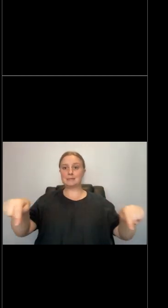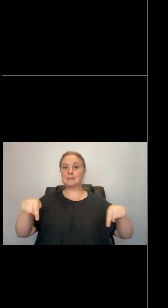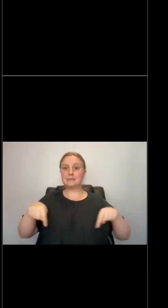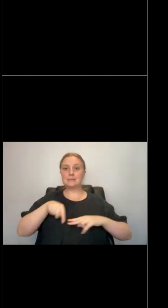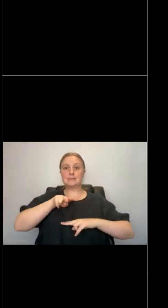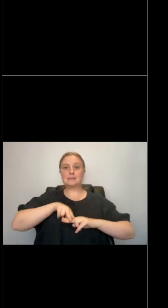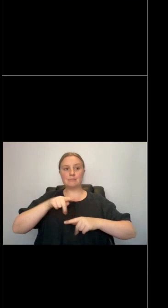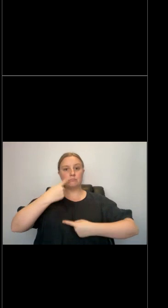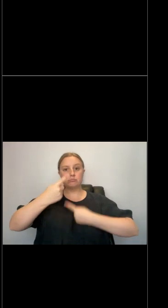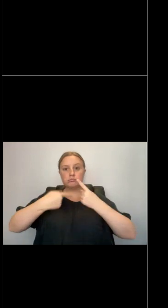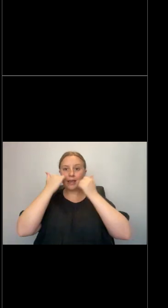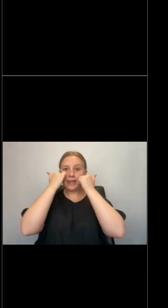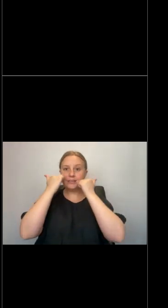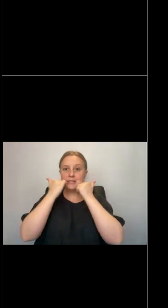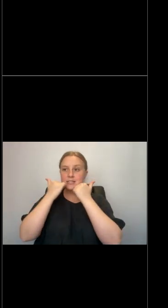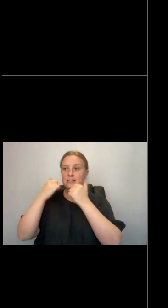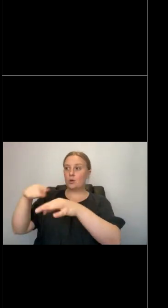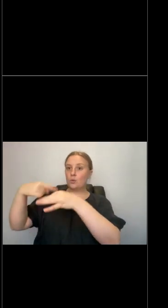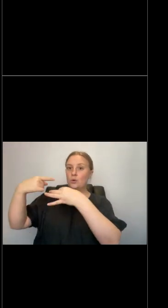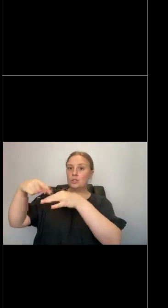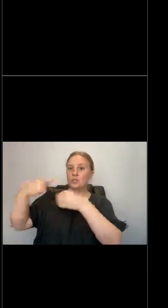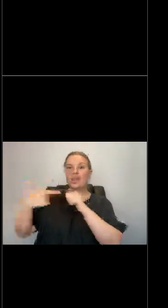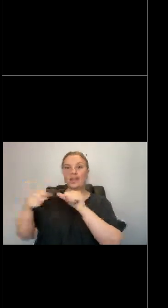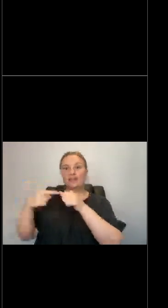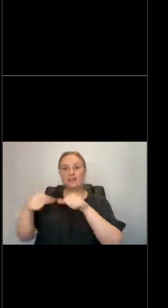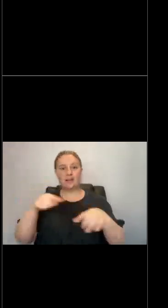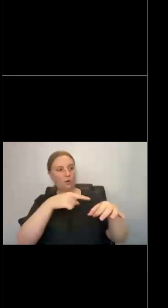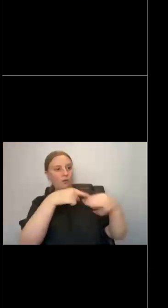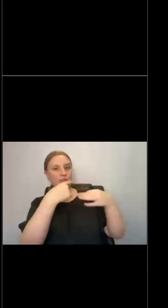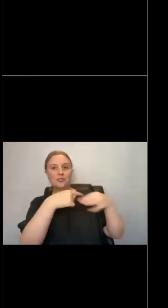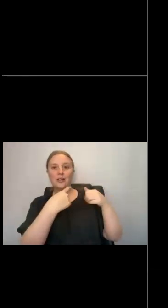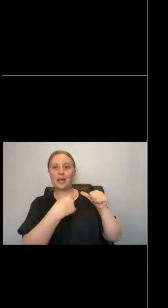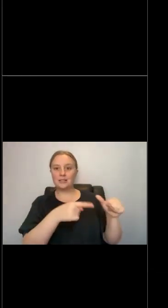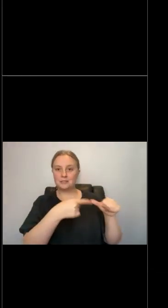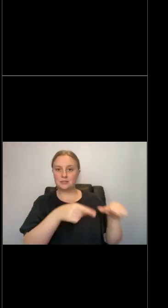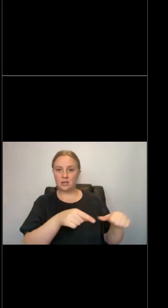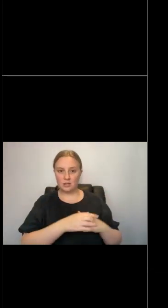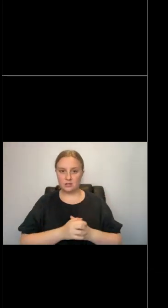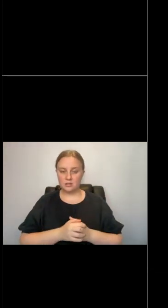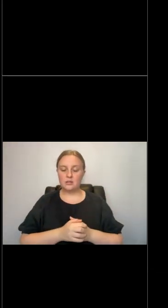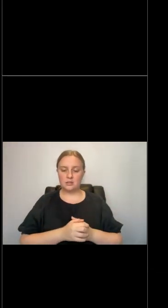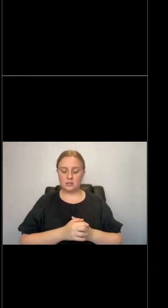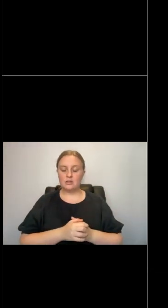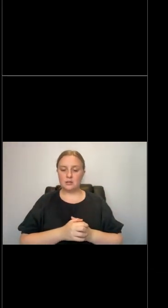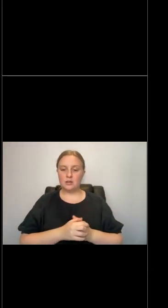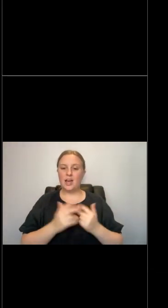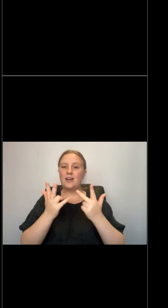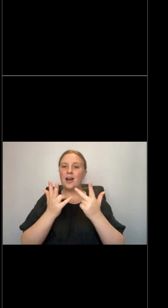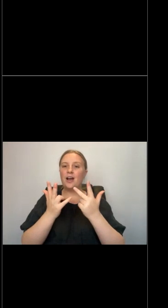Now, I should say there is another matter that does need to be considered.